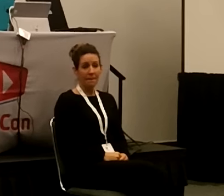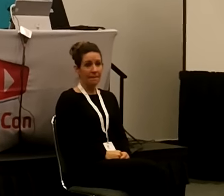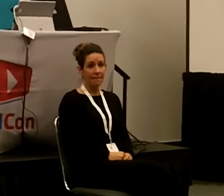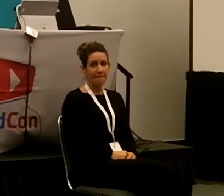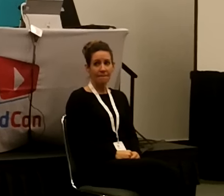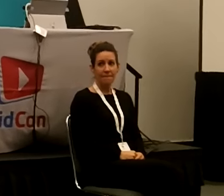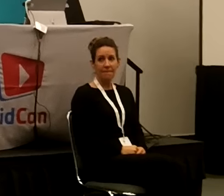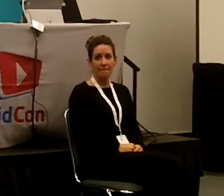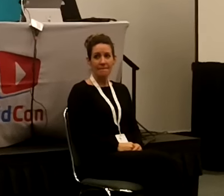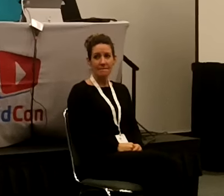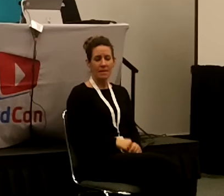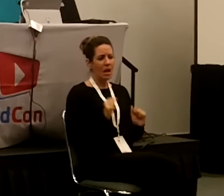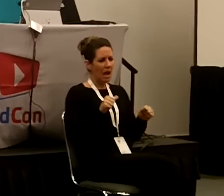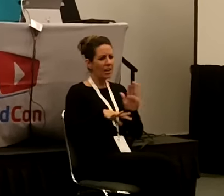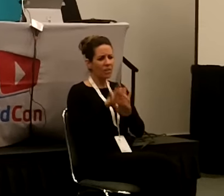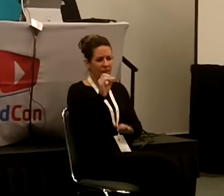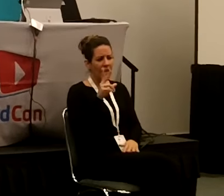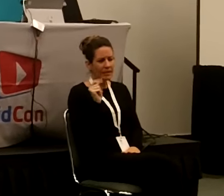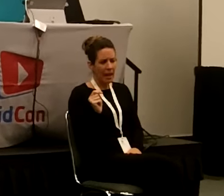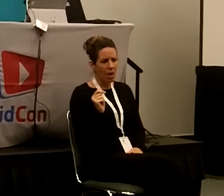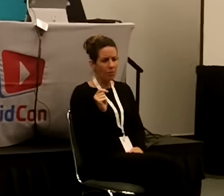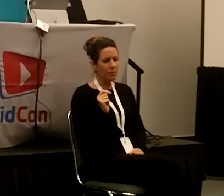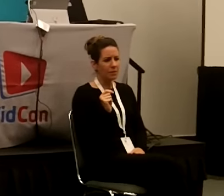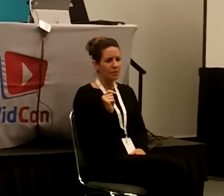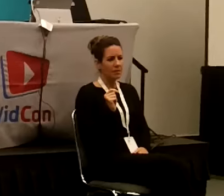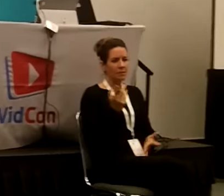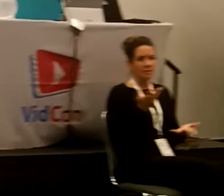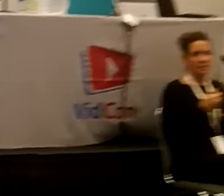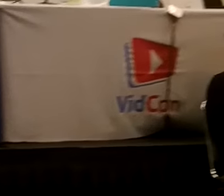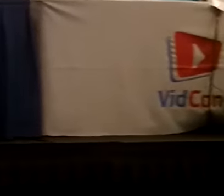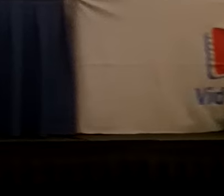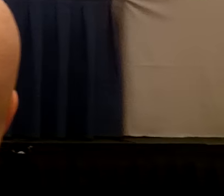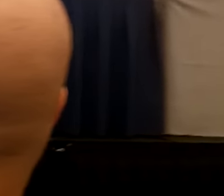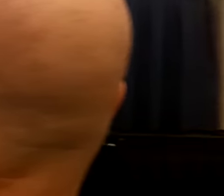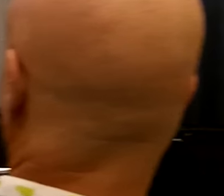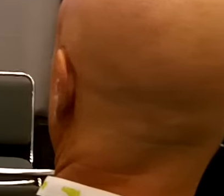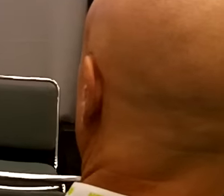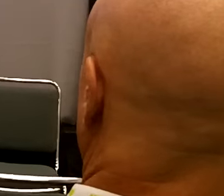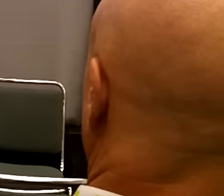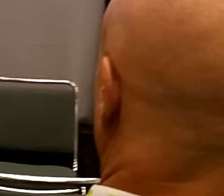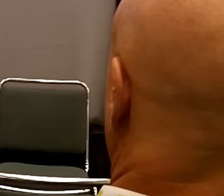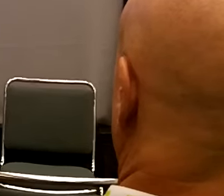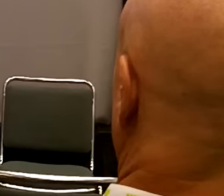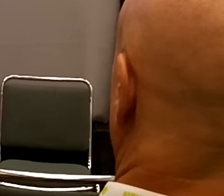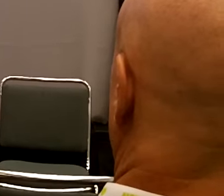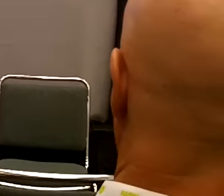I could find out. I'm trying to find out but I'm not really sure. Yeah, I think you had something.